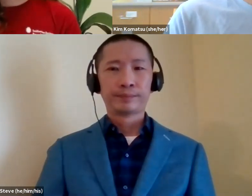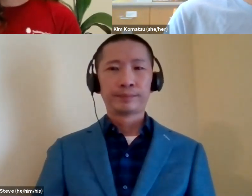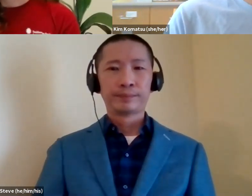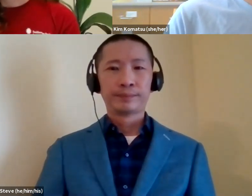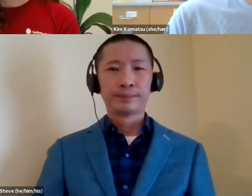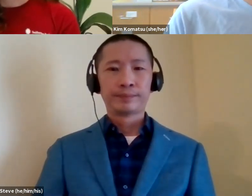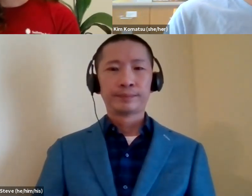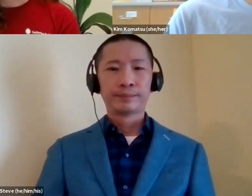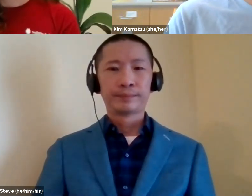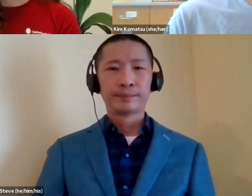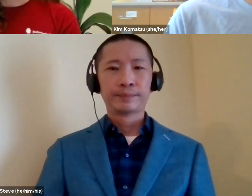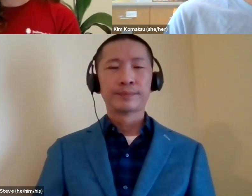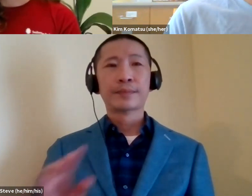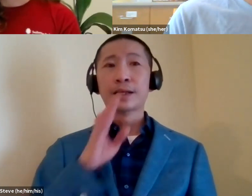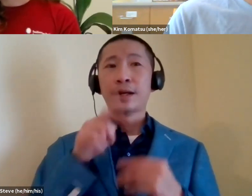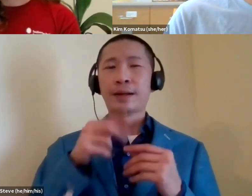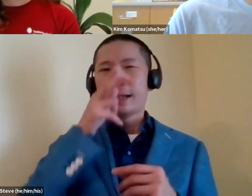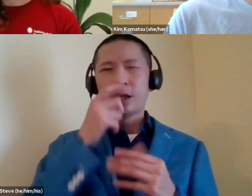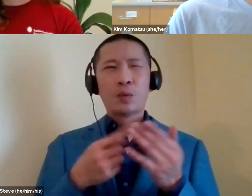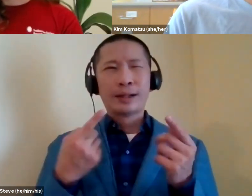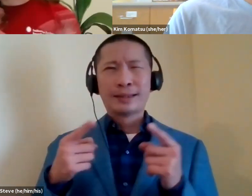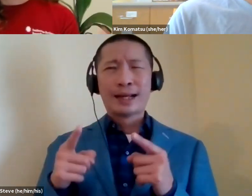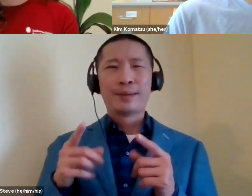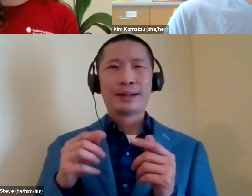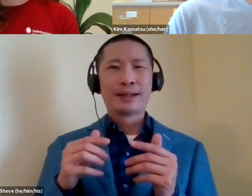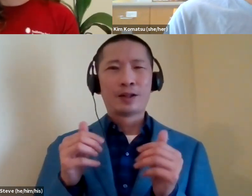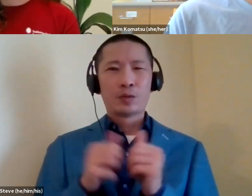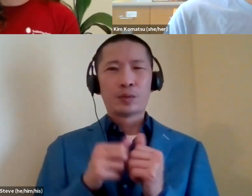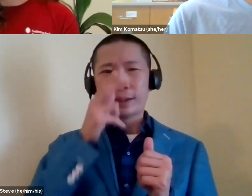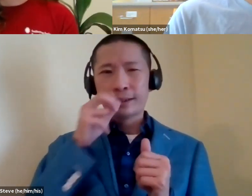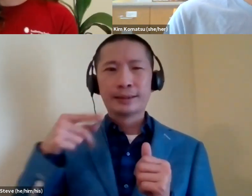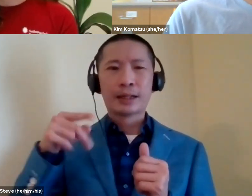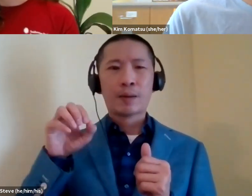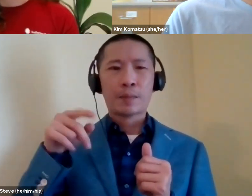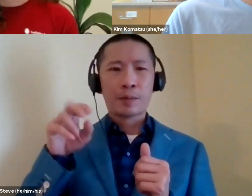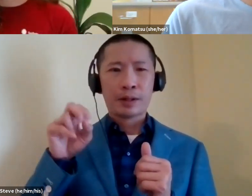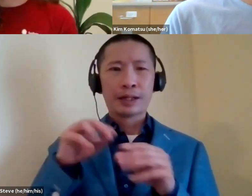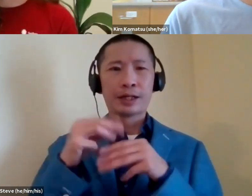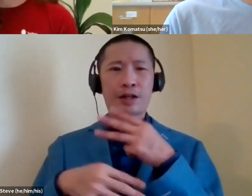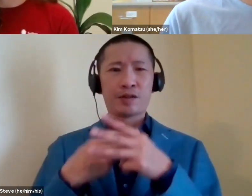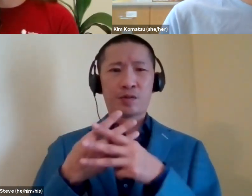Emily Borger: Now, speaking of insects, what is happening around with insect populations around the world if they're so important.